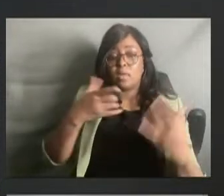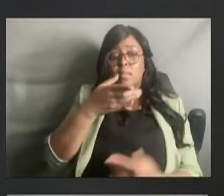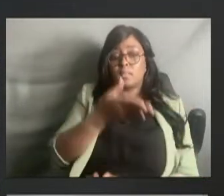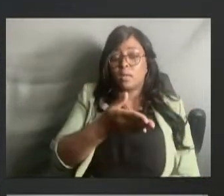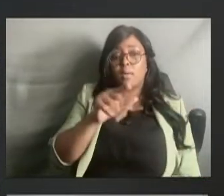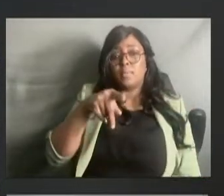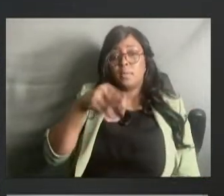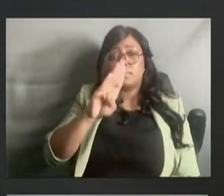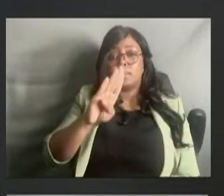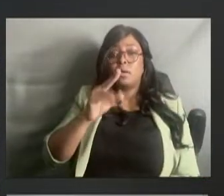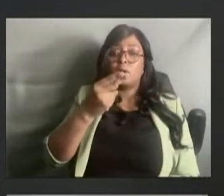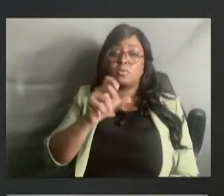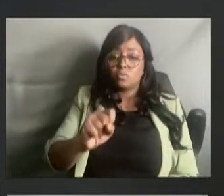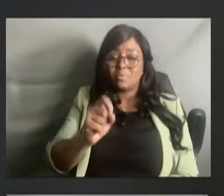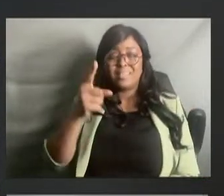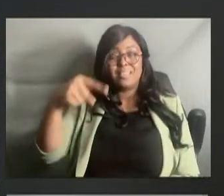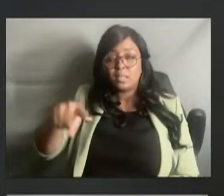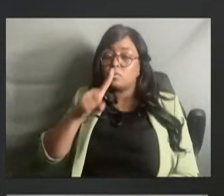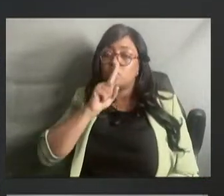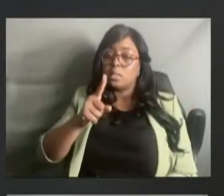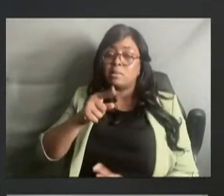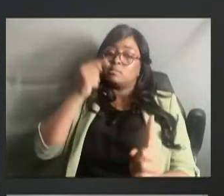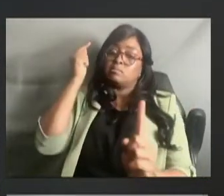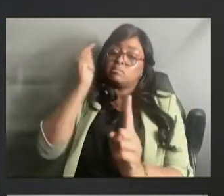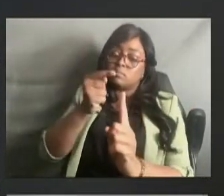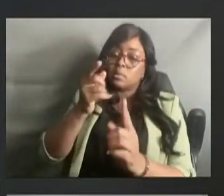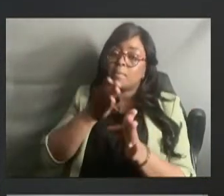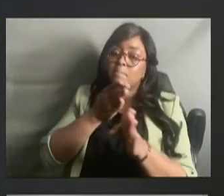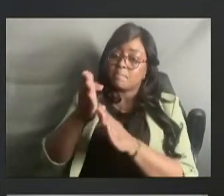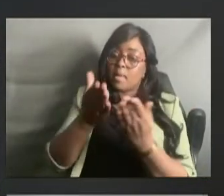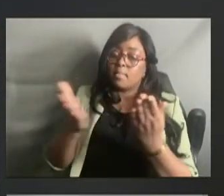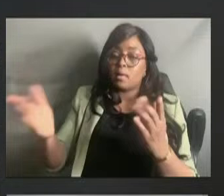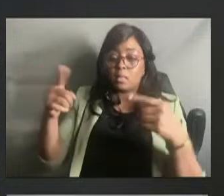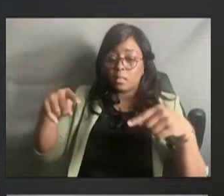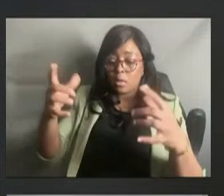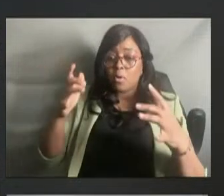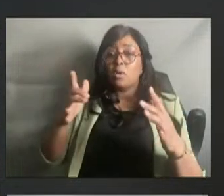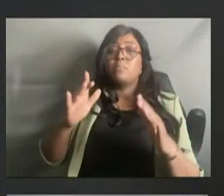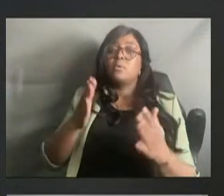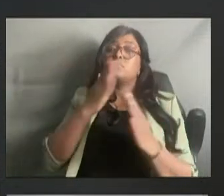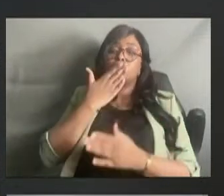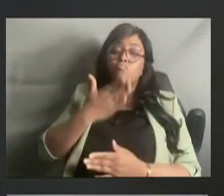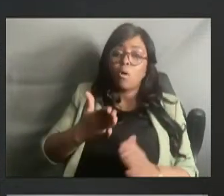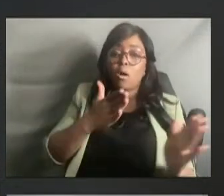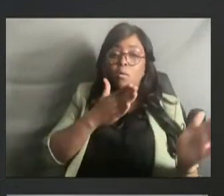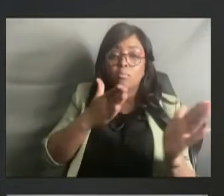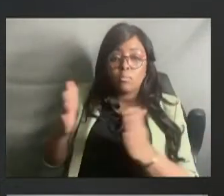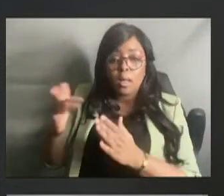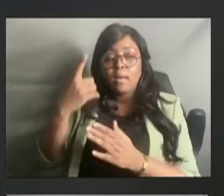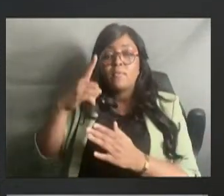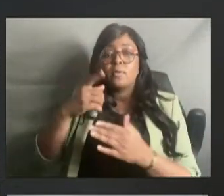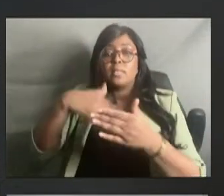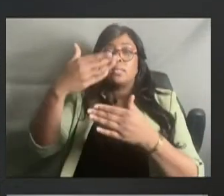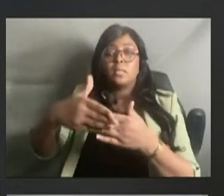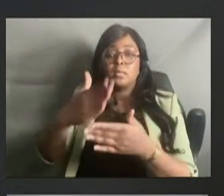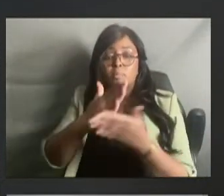budget town hall event at Paint Branch High School, they nailed it. In terms of the main thing,